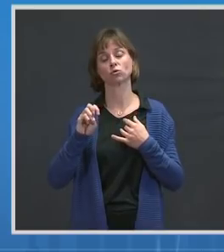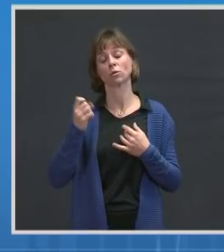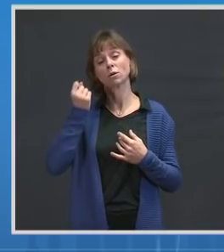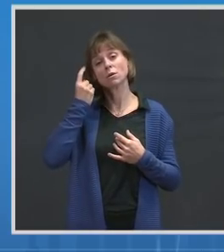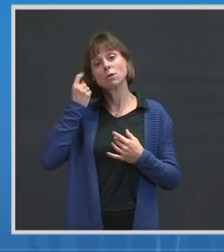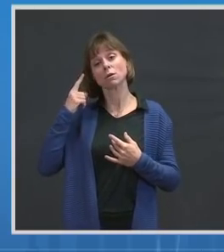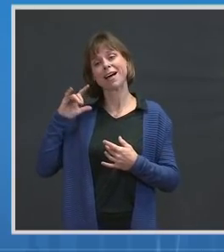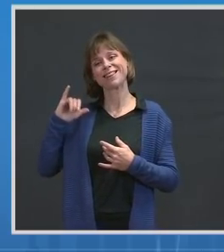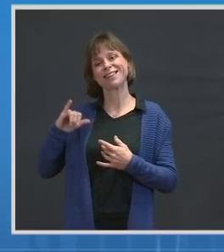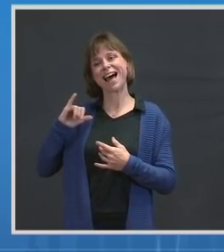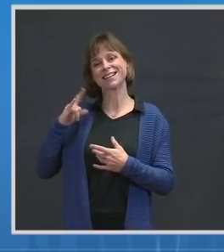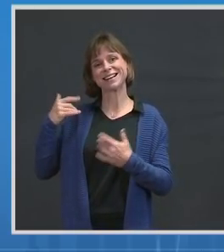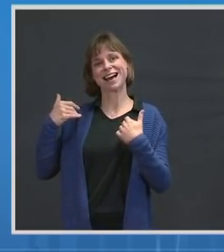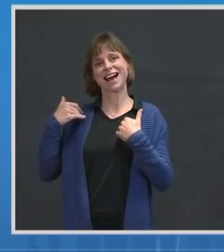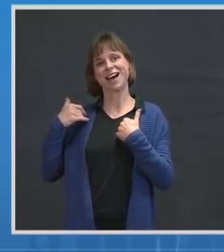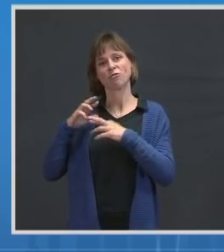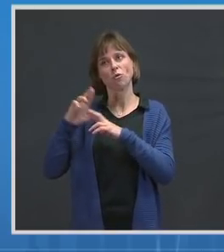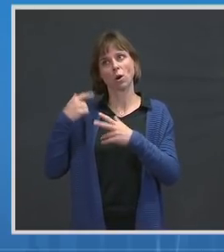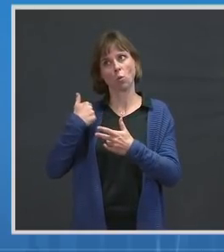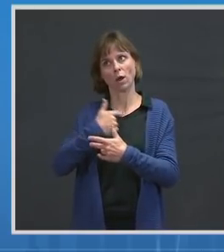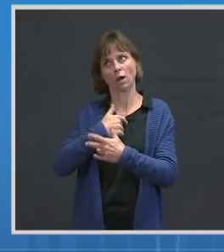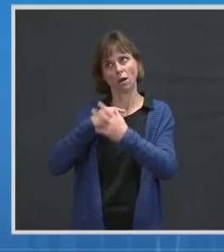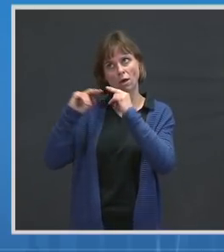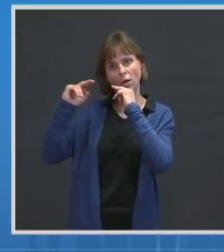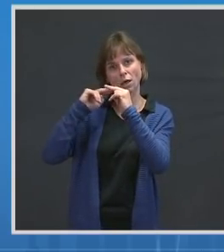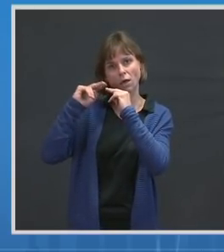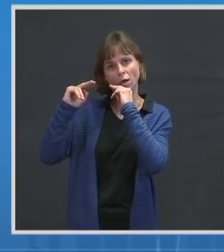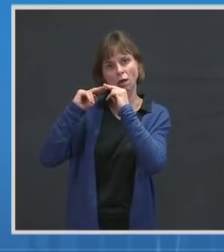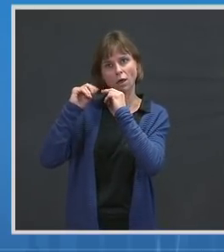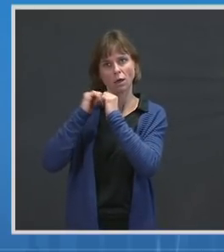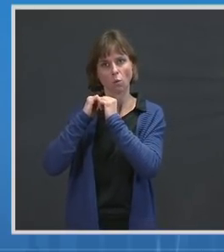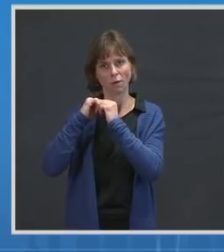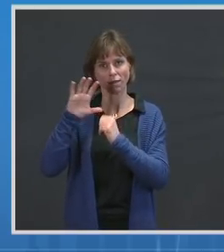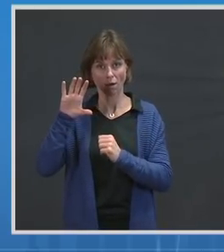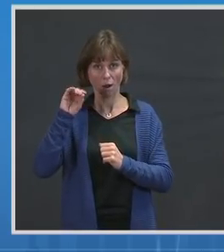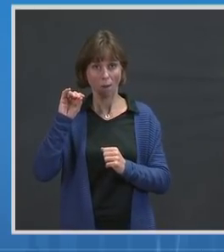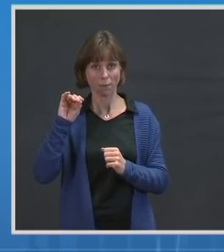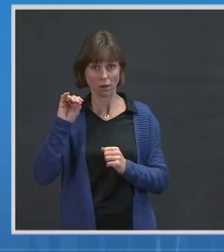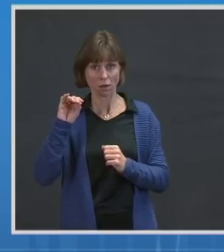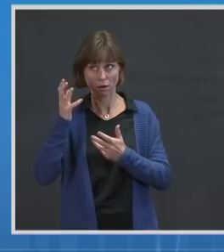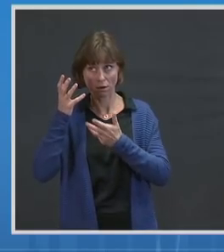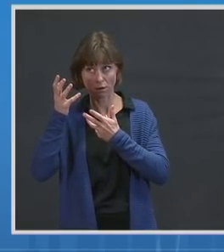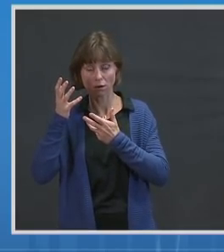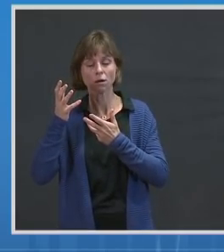We're working with the company to do everything we can -- assuming they are approved by the FDA --